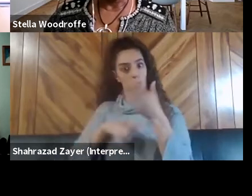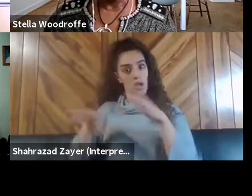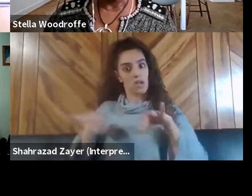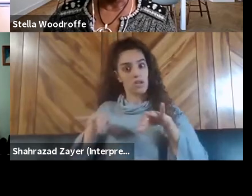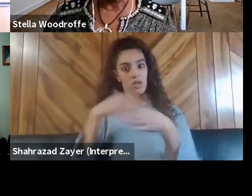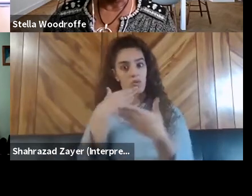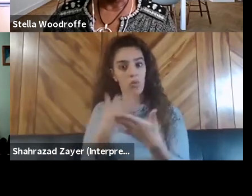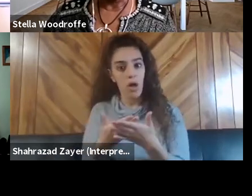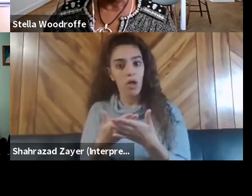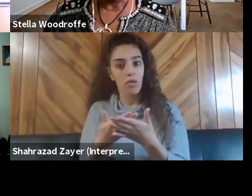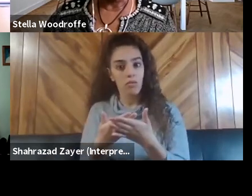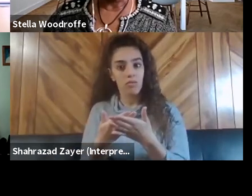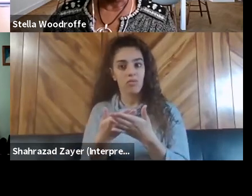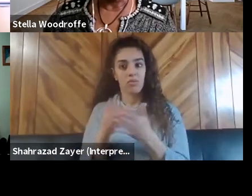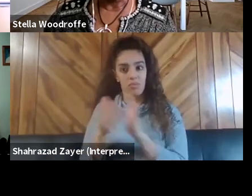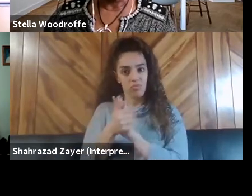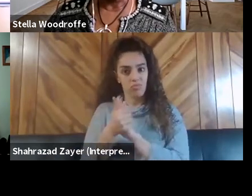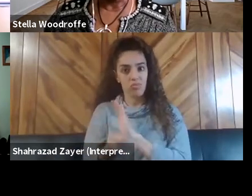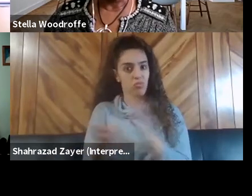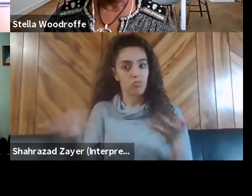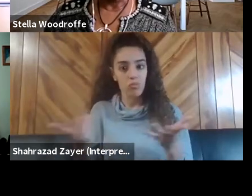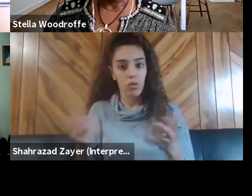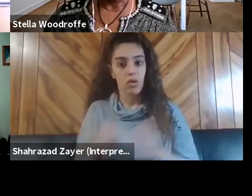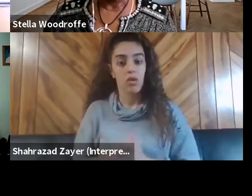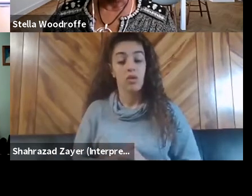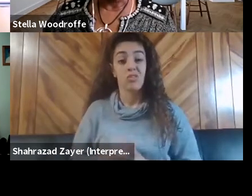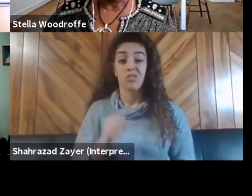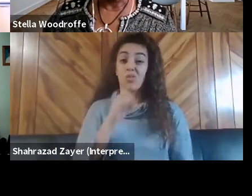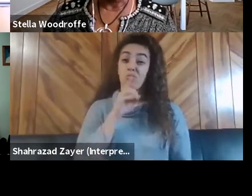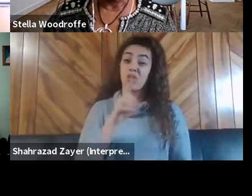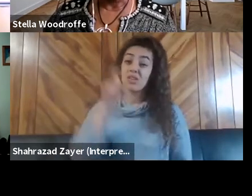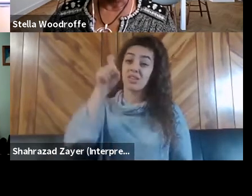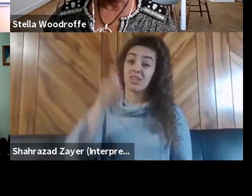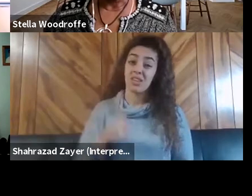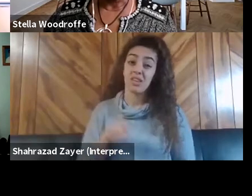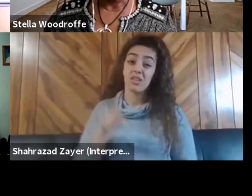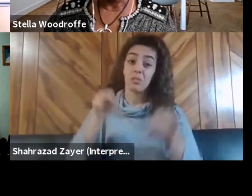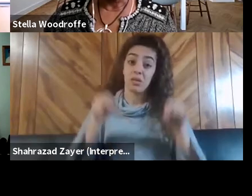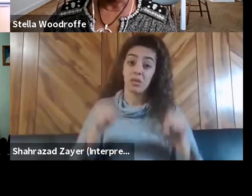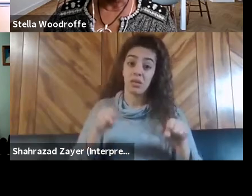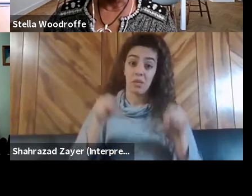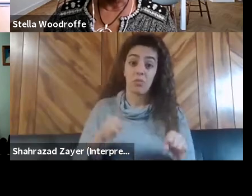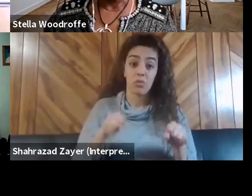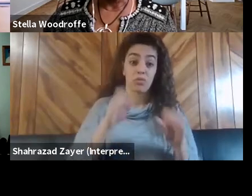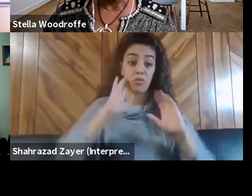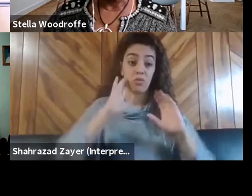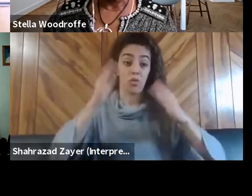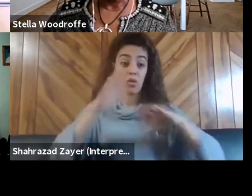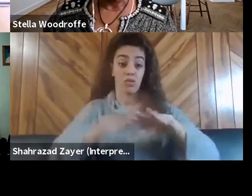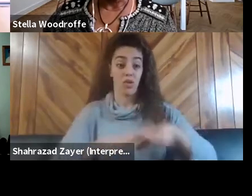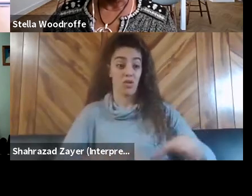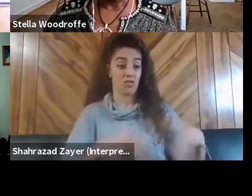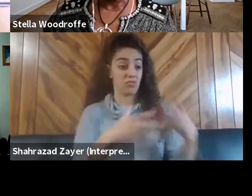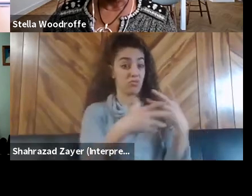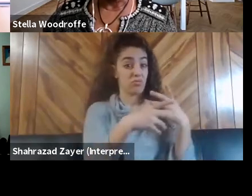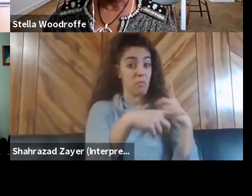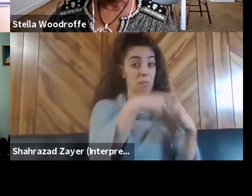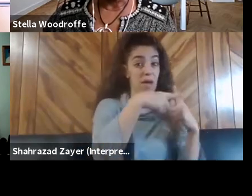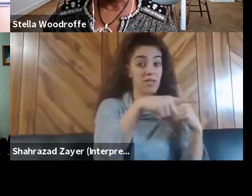one your the only parent in the room saying, Wait, it's not just a list a list of deficits, but try to include like some strengths